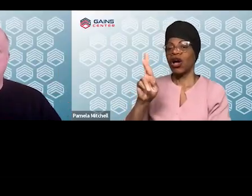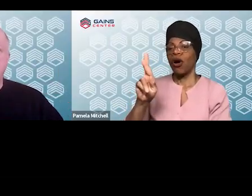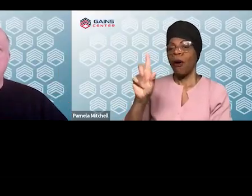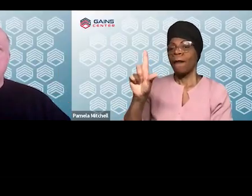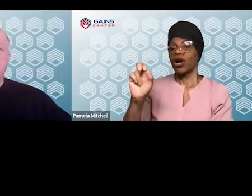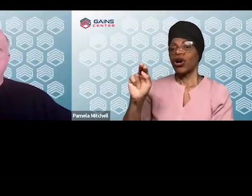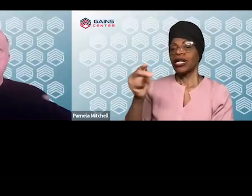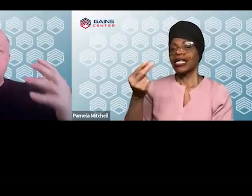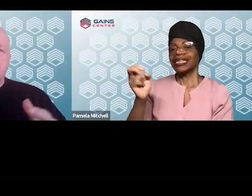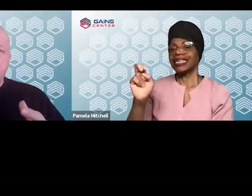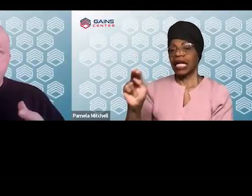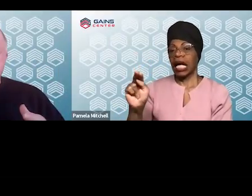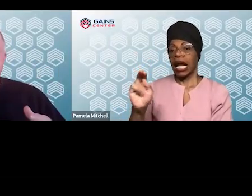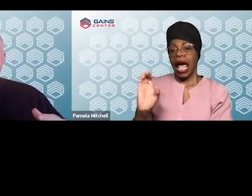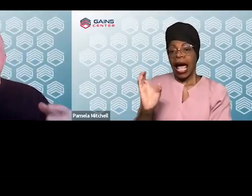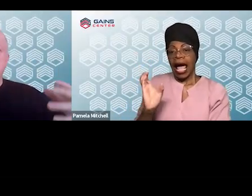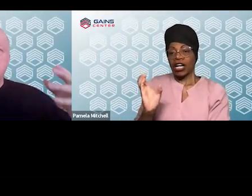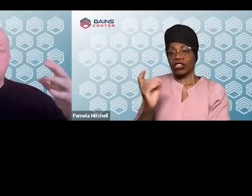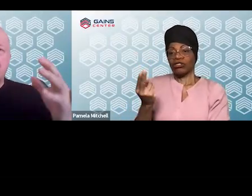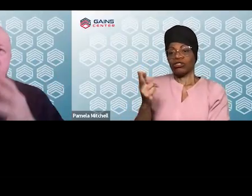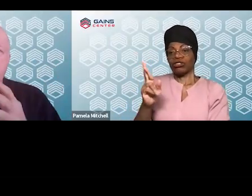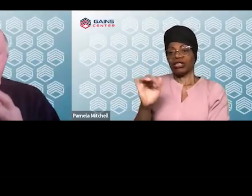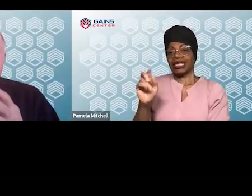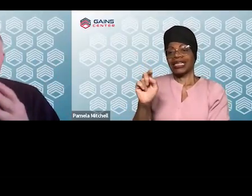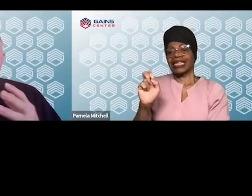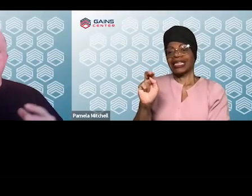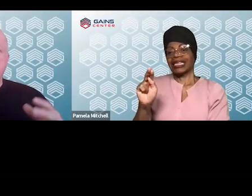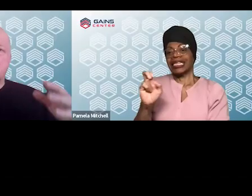for using contingency management with this population